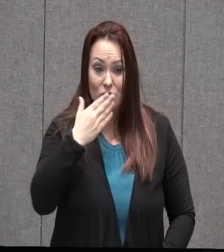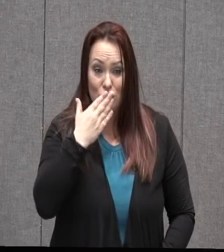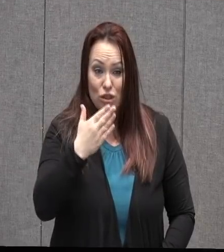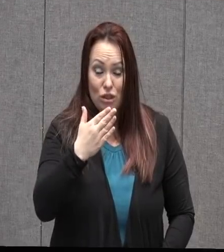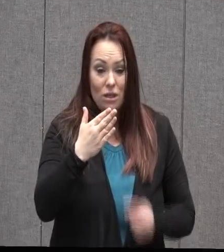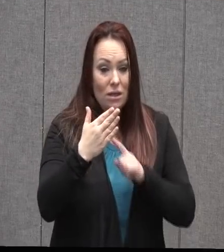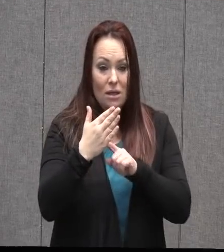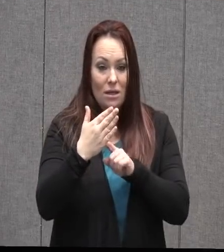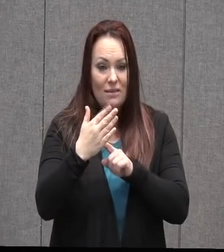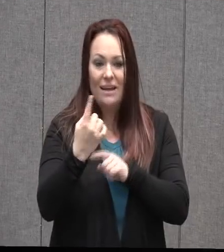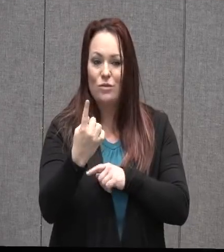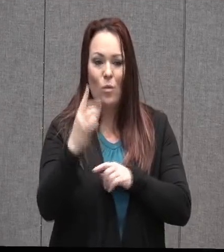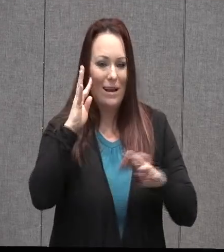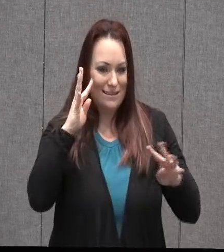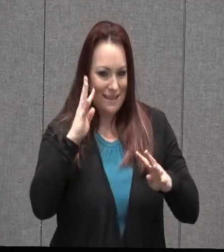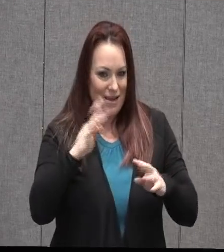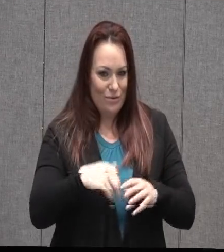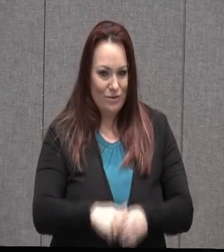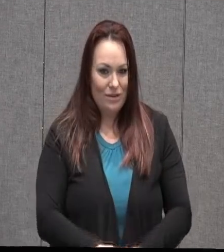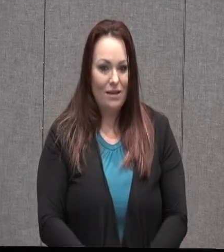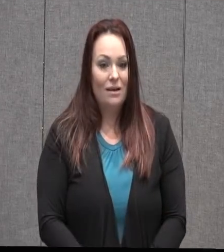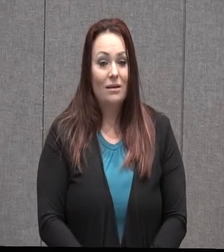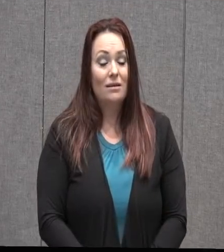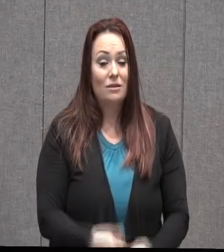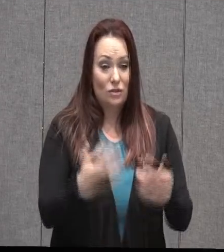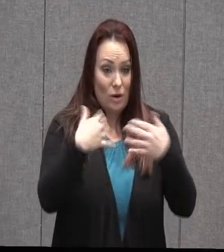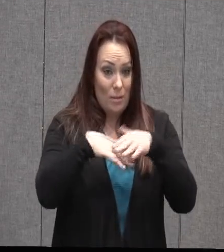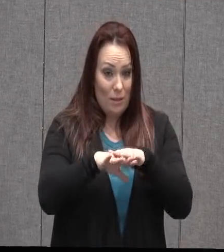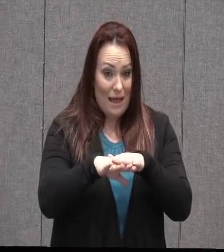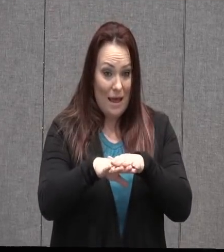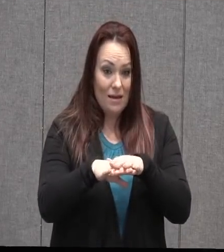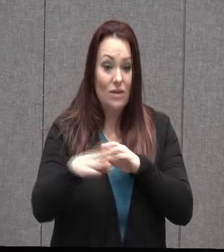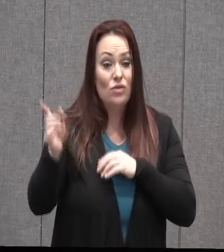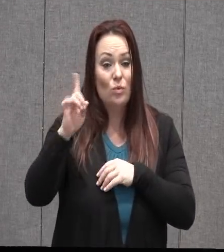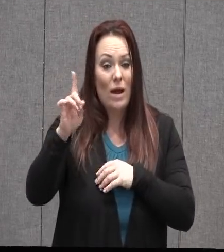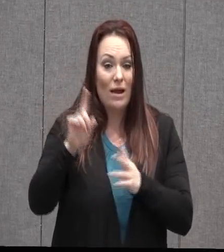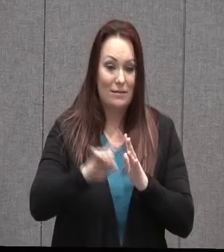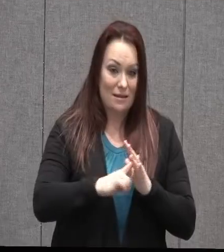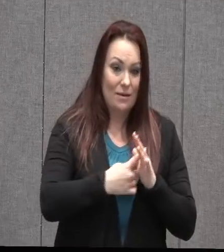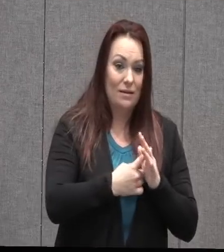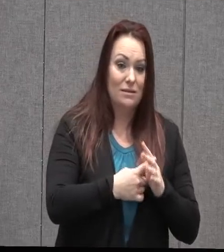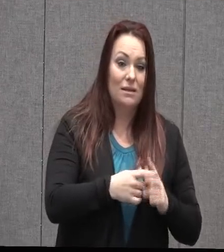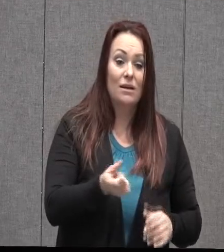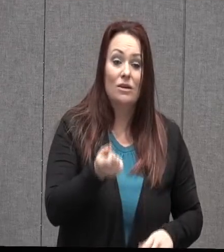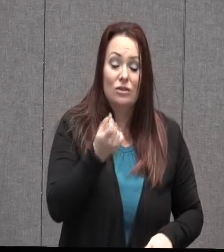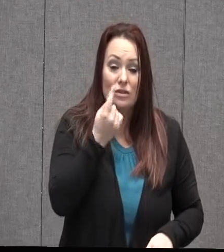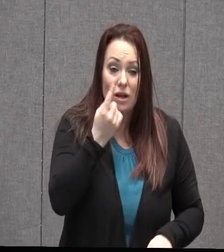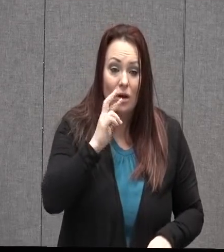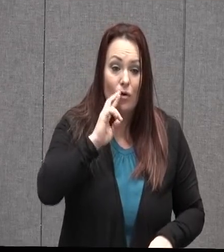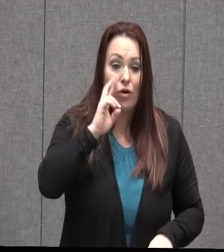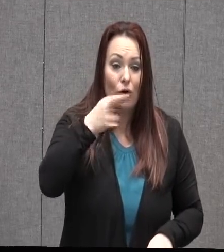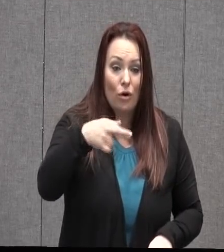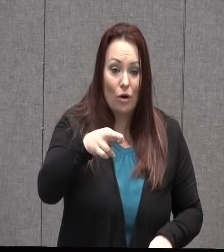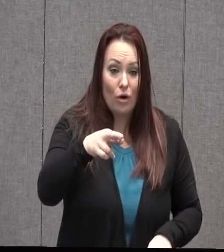That's a digraph so our blend is here at the beginning. Tuh-er, trash.